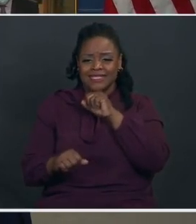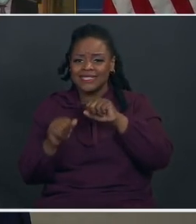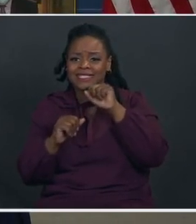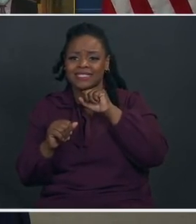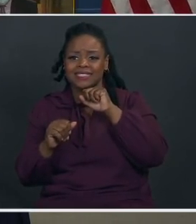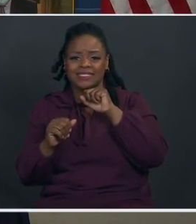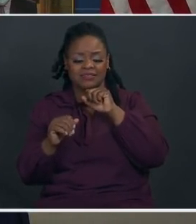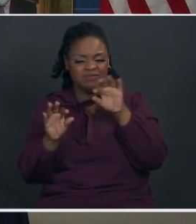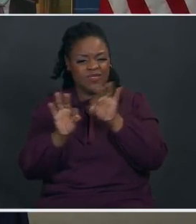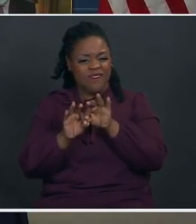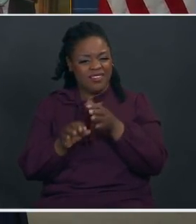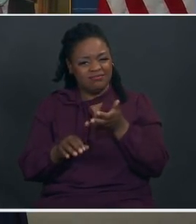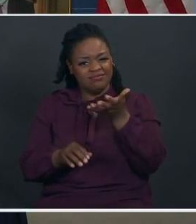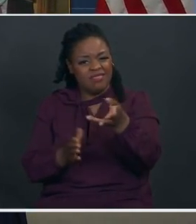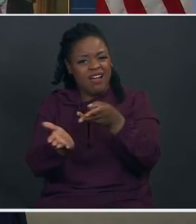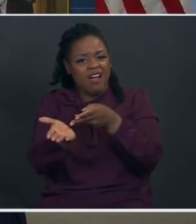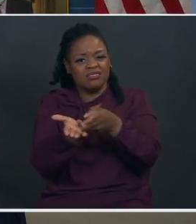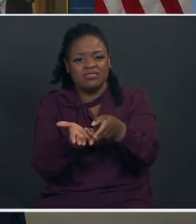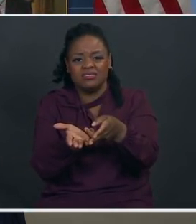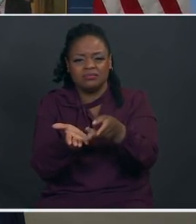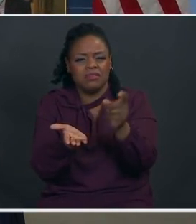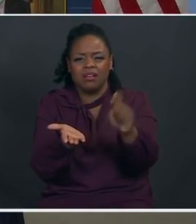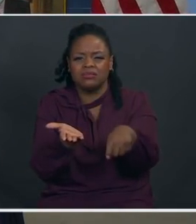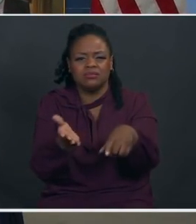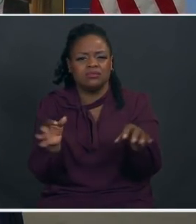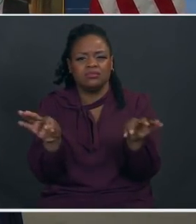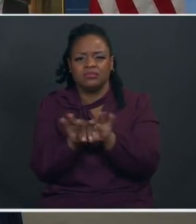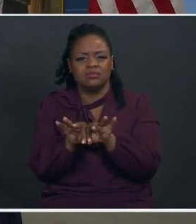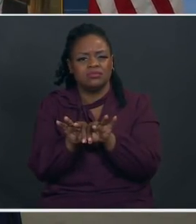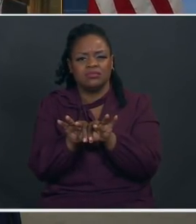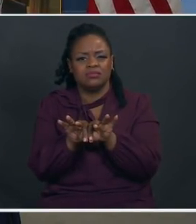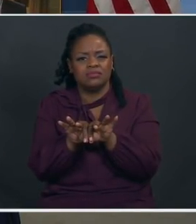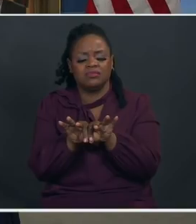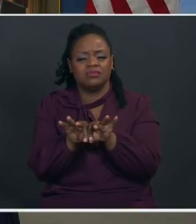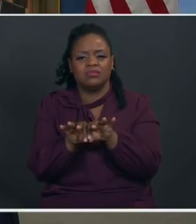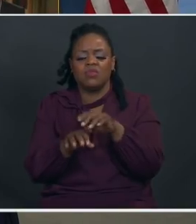We will always be transparent and straightforward with all of you.